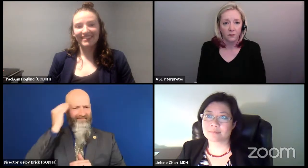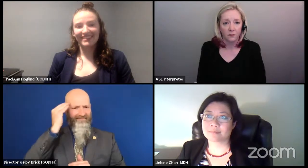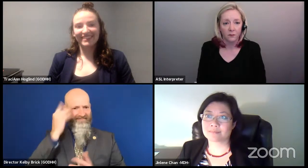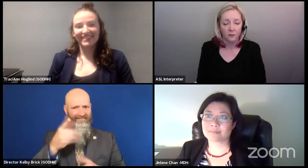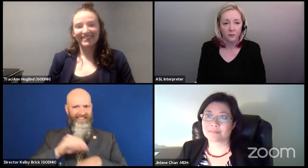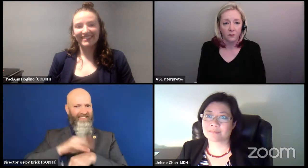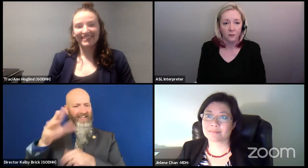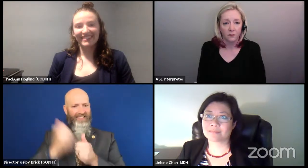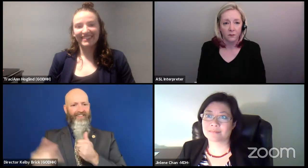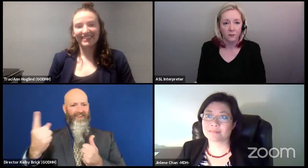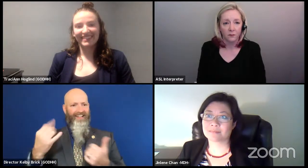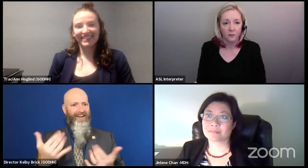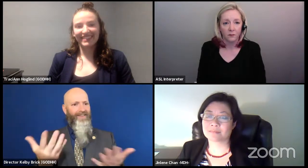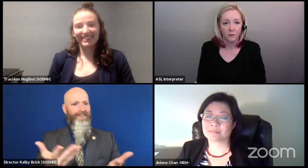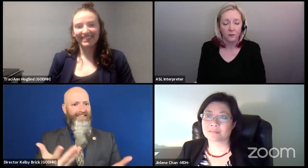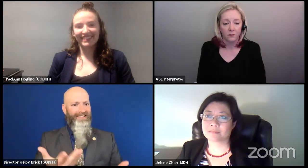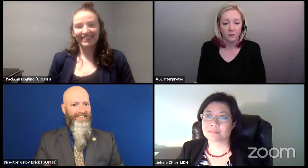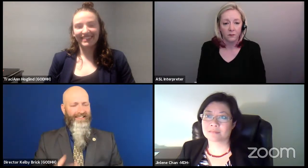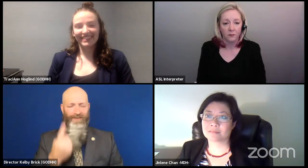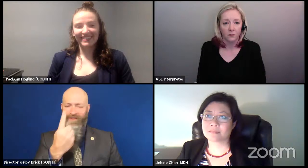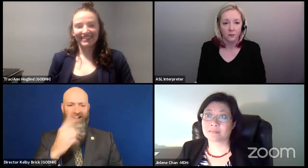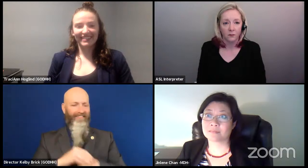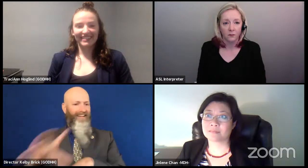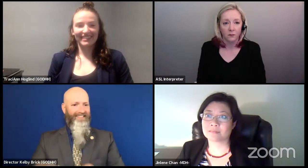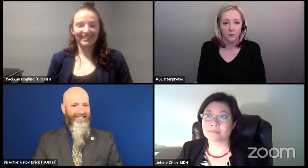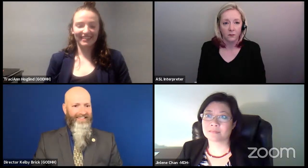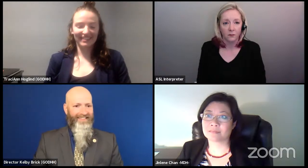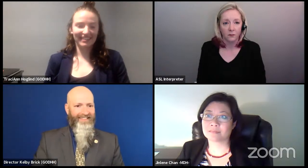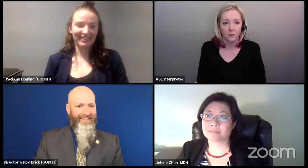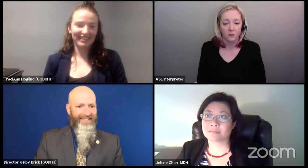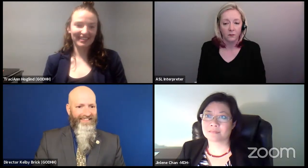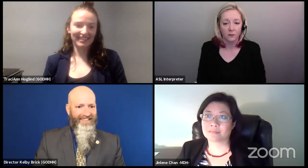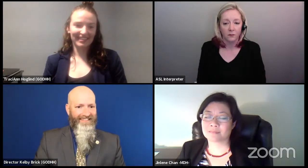you can leave with us this evening? What would you like to share with our community?